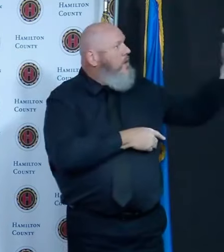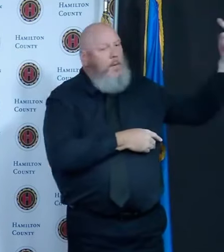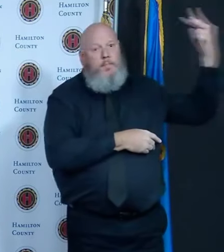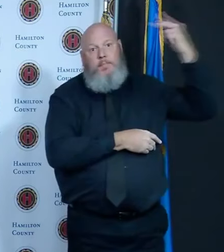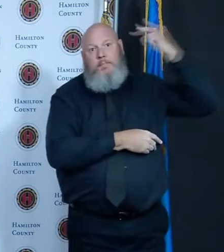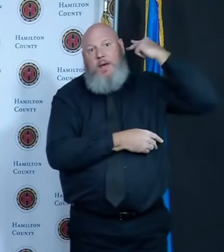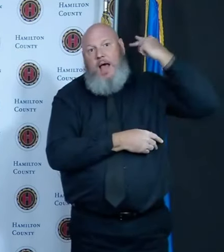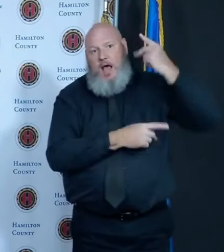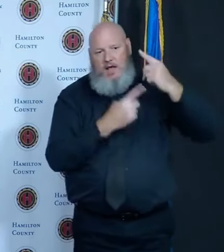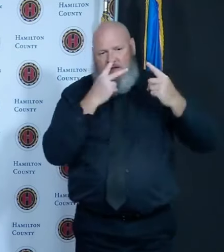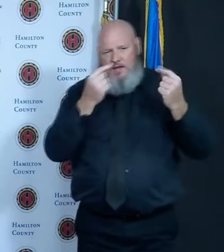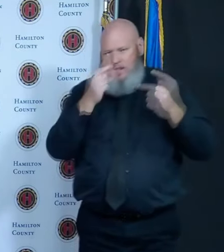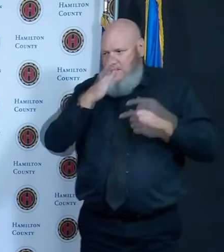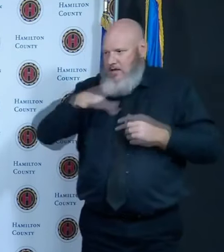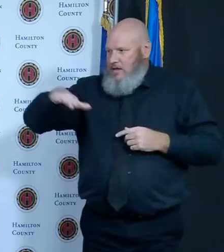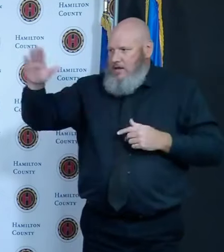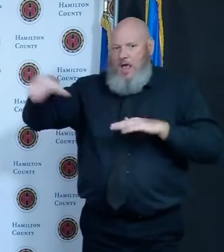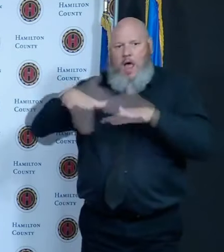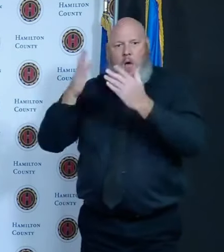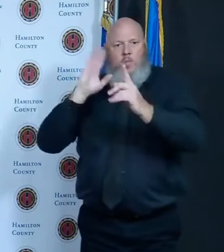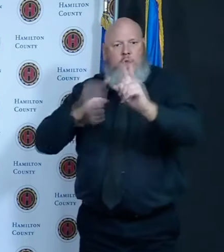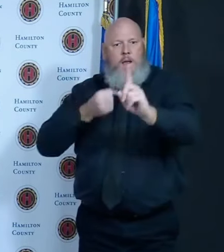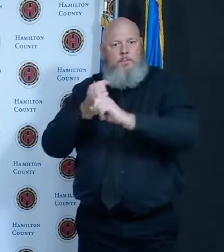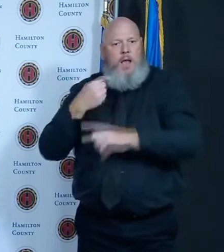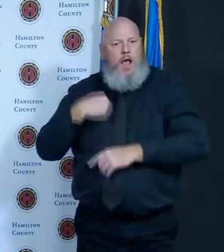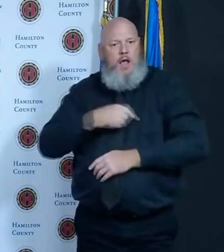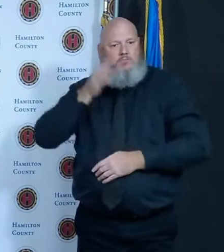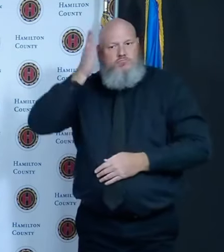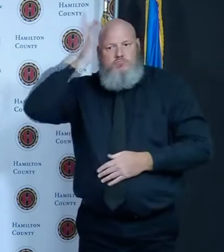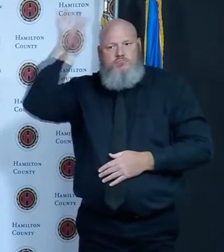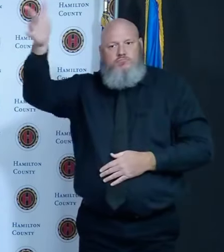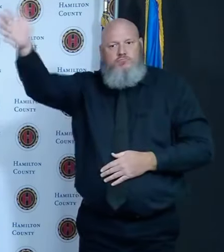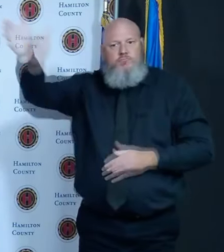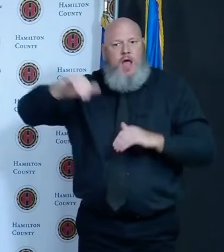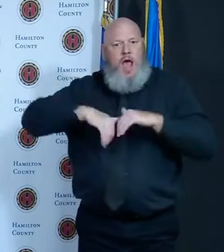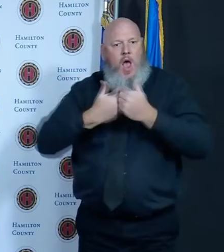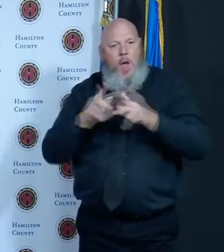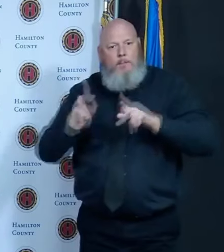people back to work I hope that all of you have heard of the restart task force